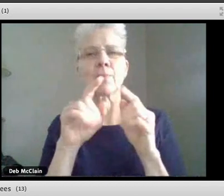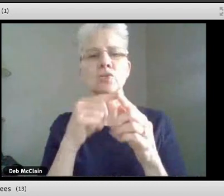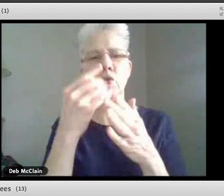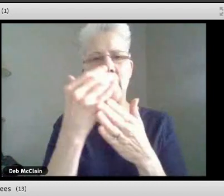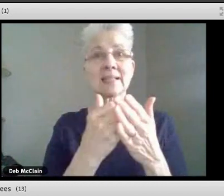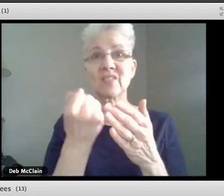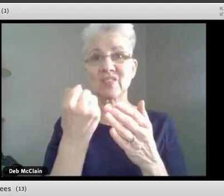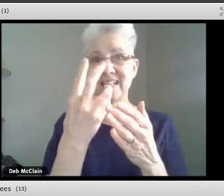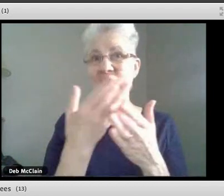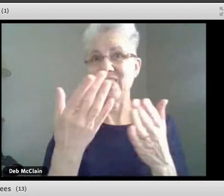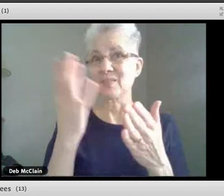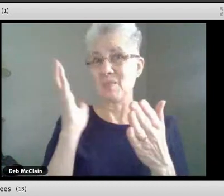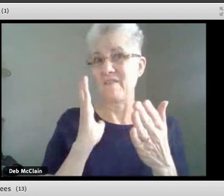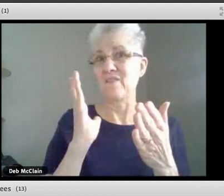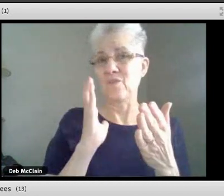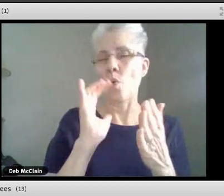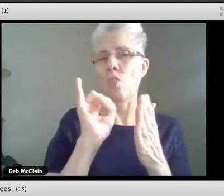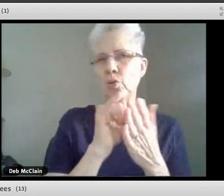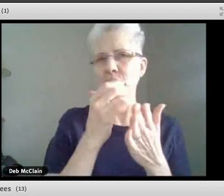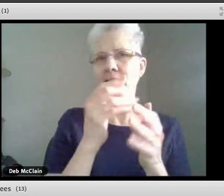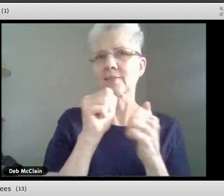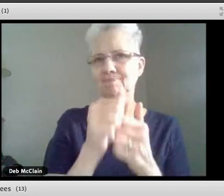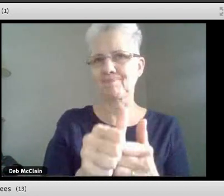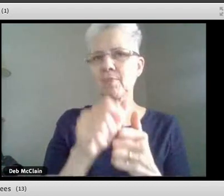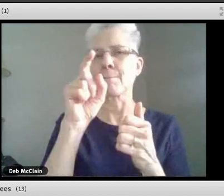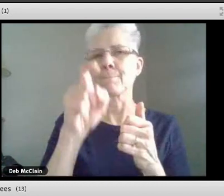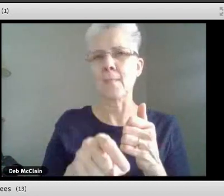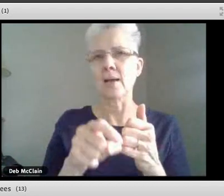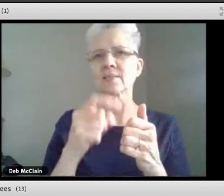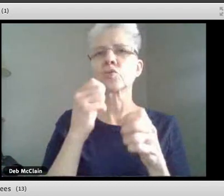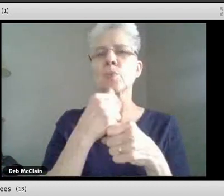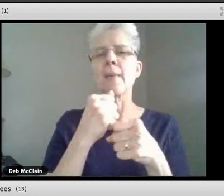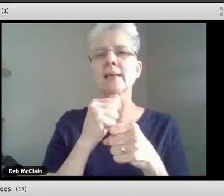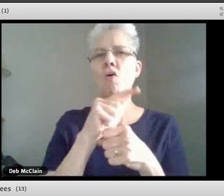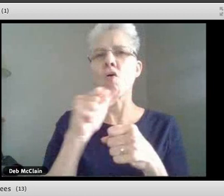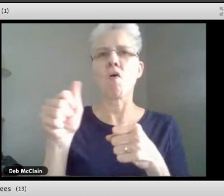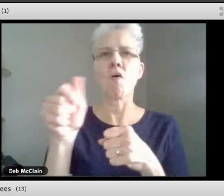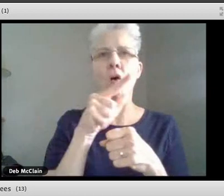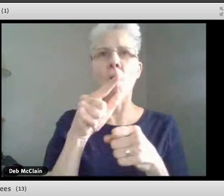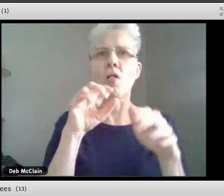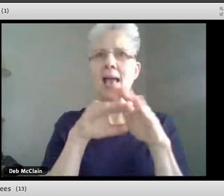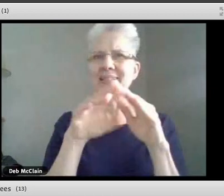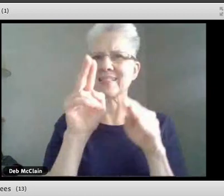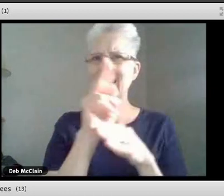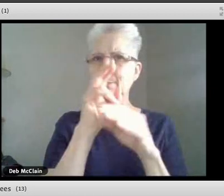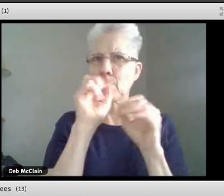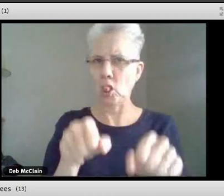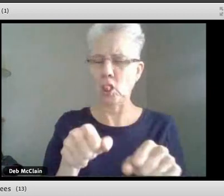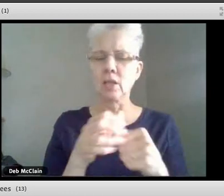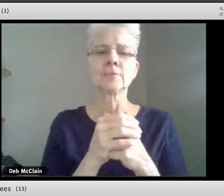all content accessible, and so it's a lot of changes.